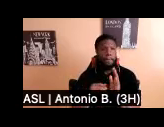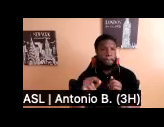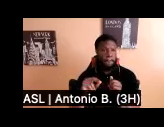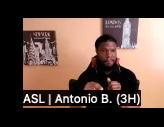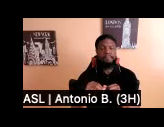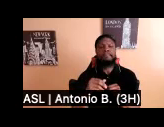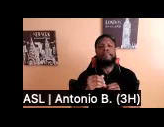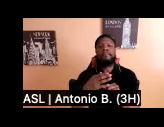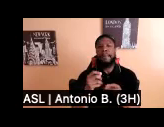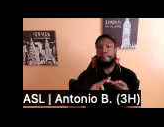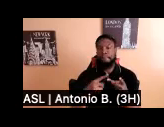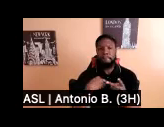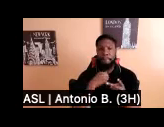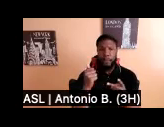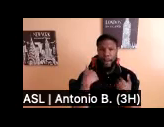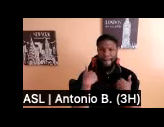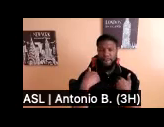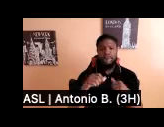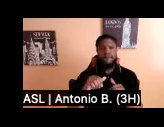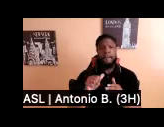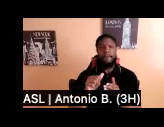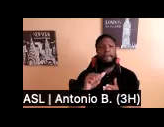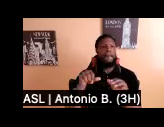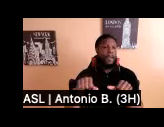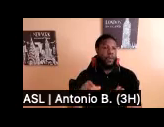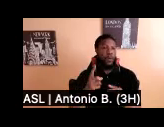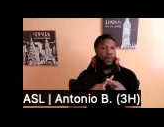ability to turn them back in a timely manner because of the nature of the communication